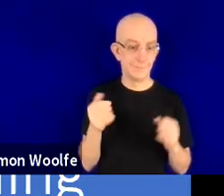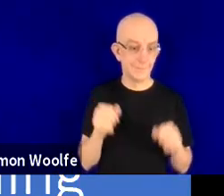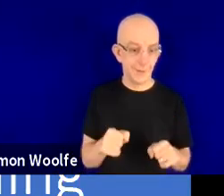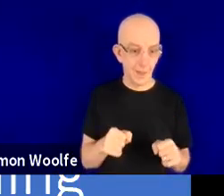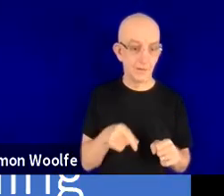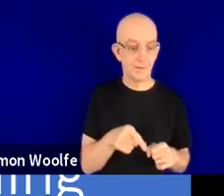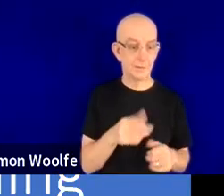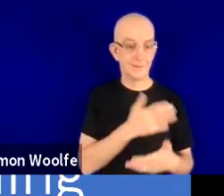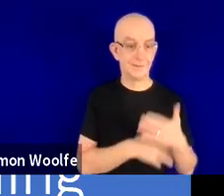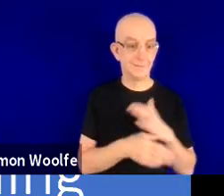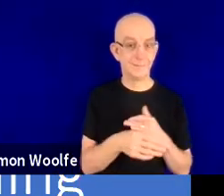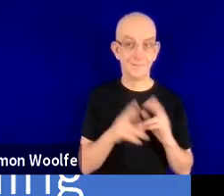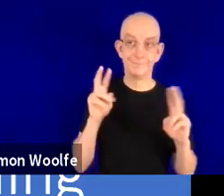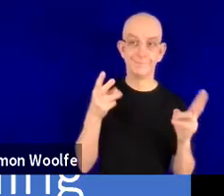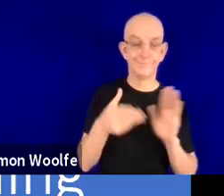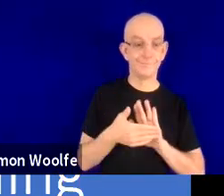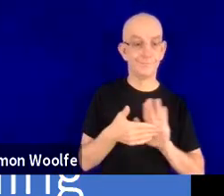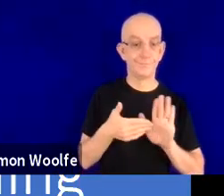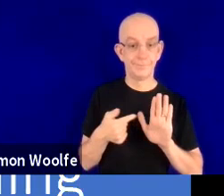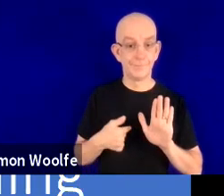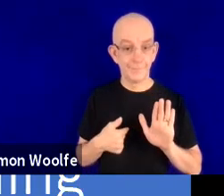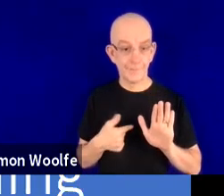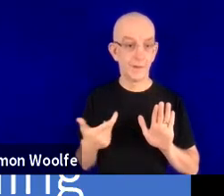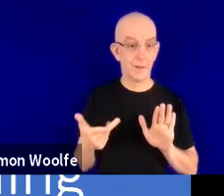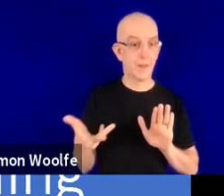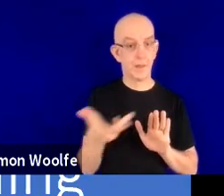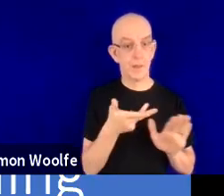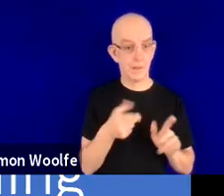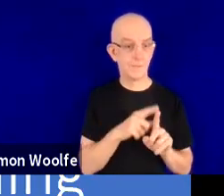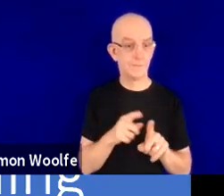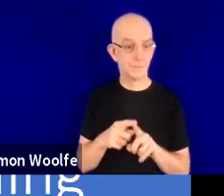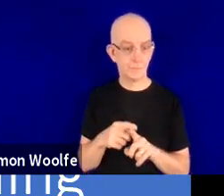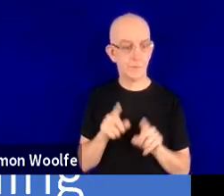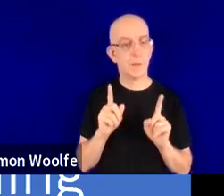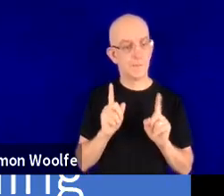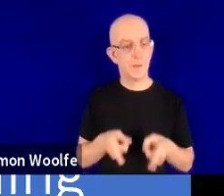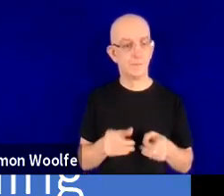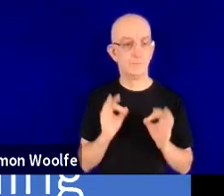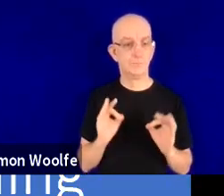Different ministries need to be sure that this is a system that proven fraud